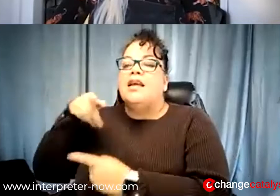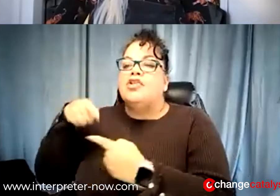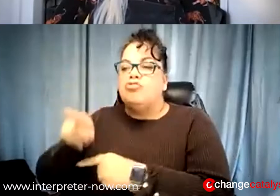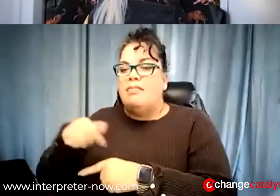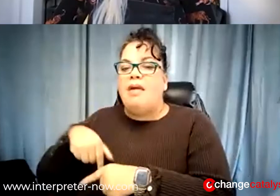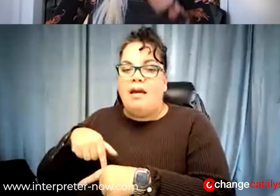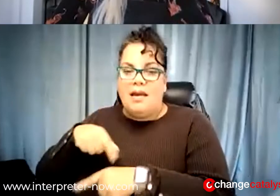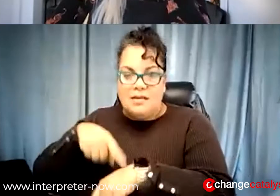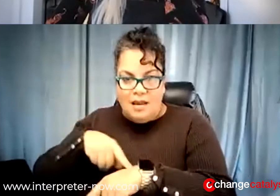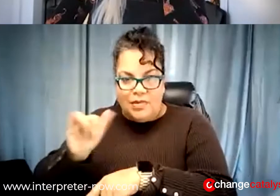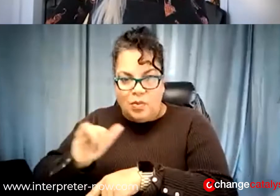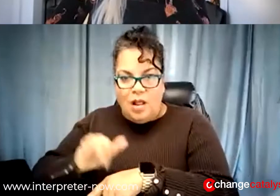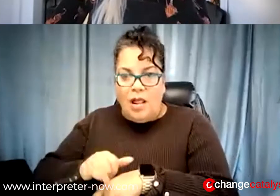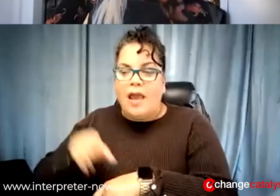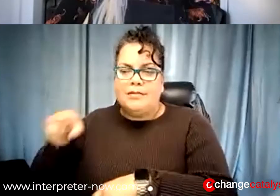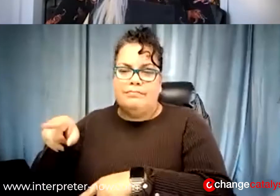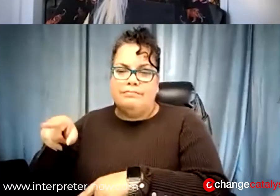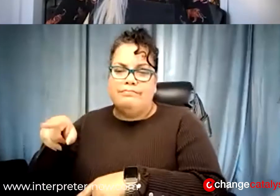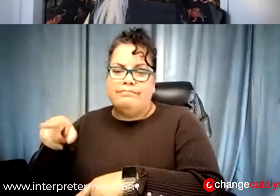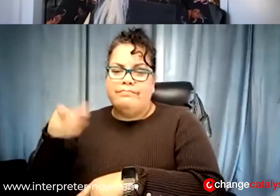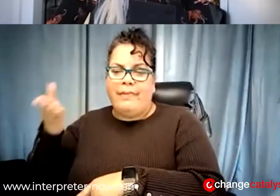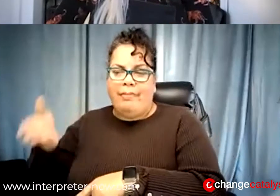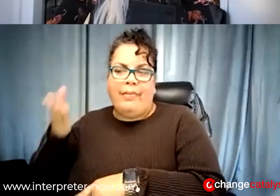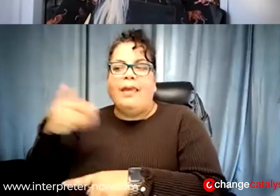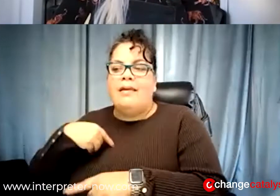She can tell you a little bit more about that meeting.